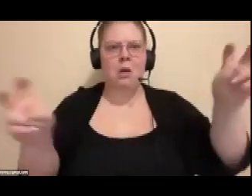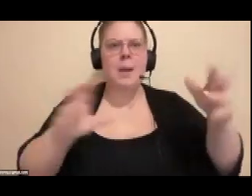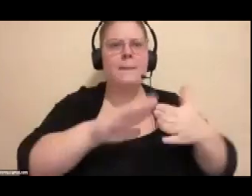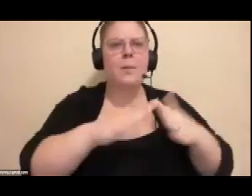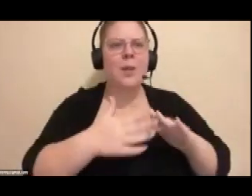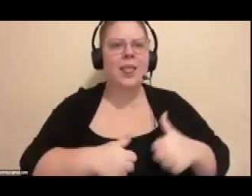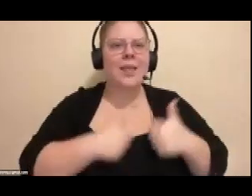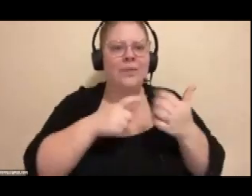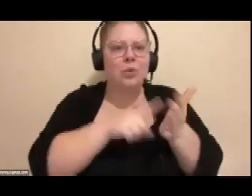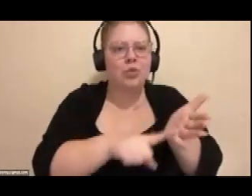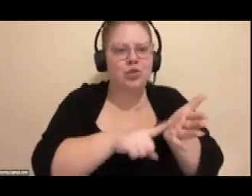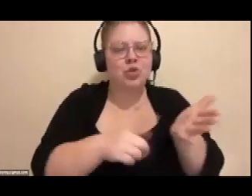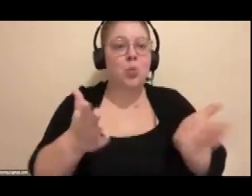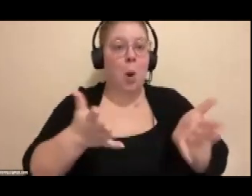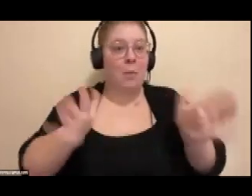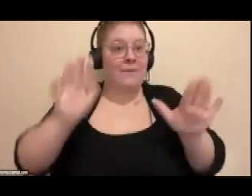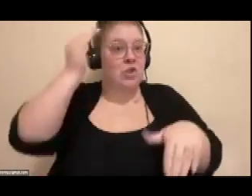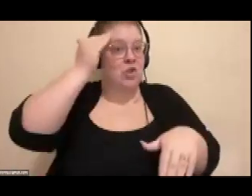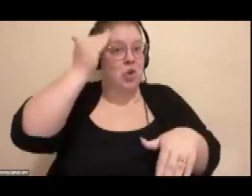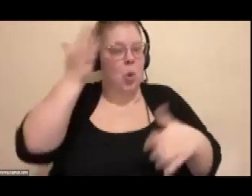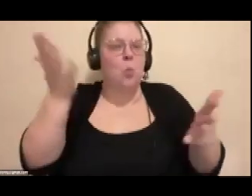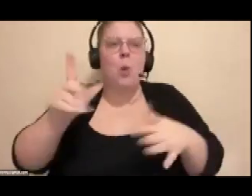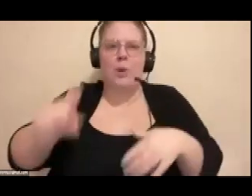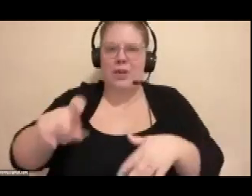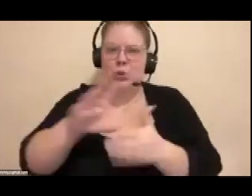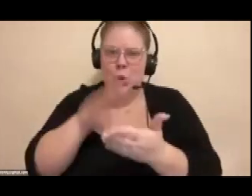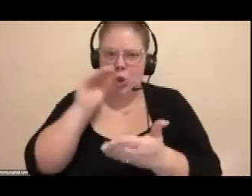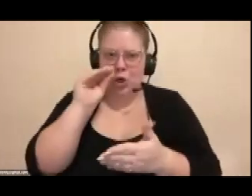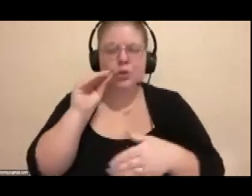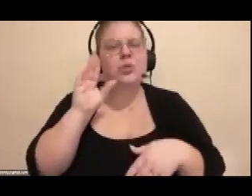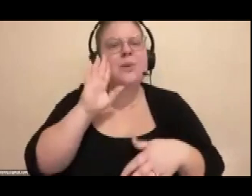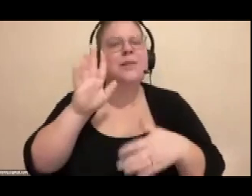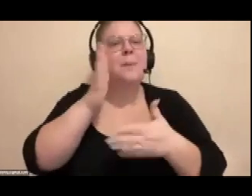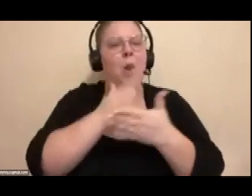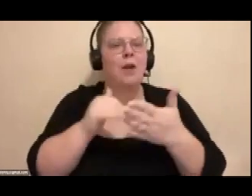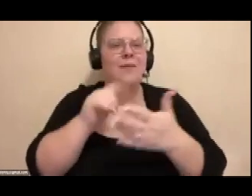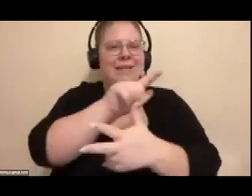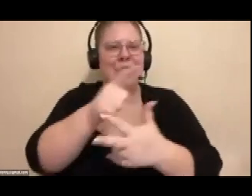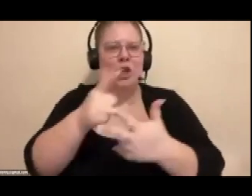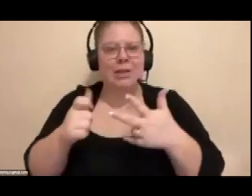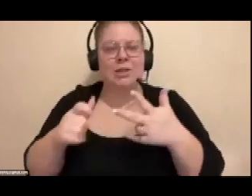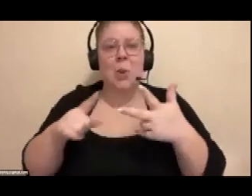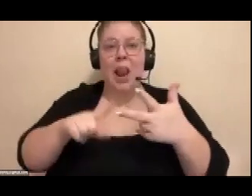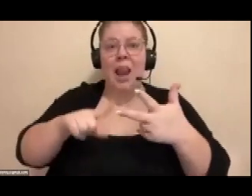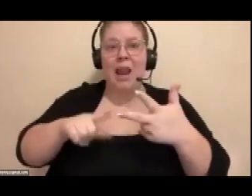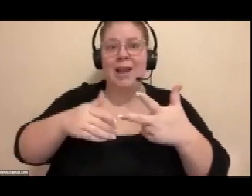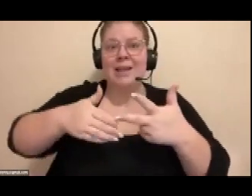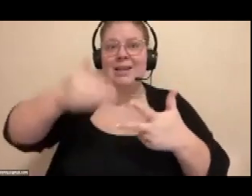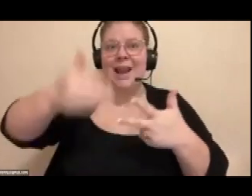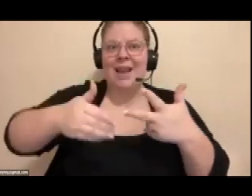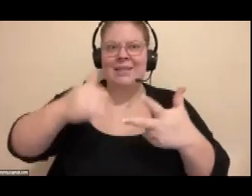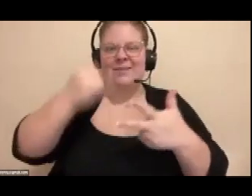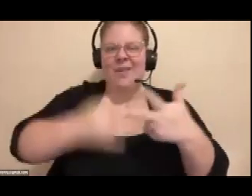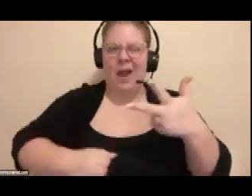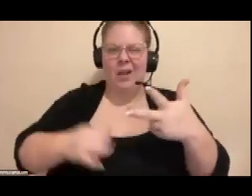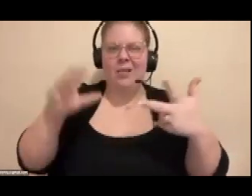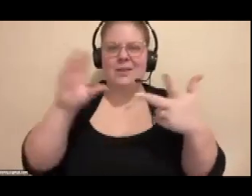And it's part of a series. Please also join us for our final session next Tuesday, where we will present